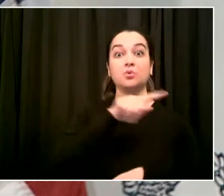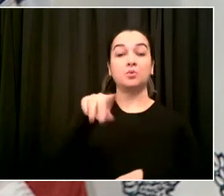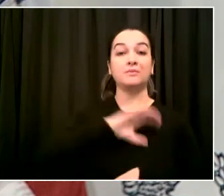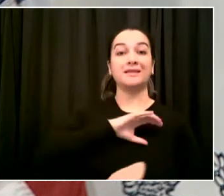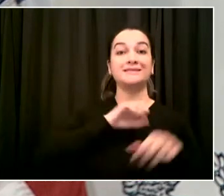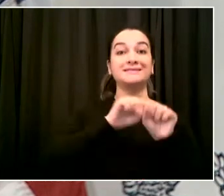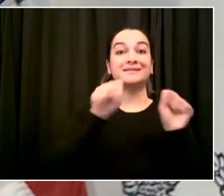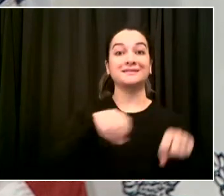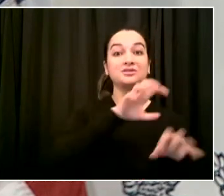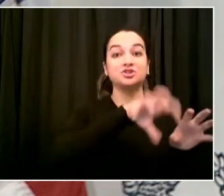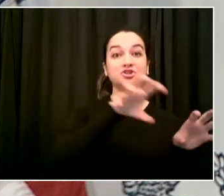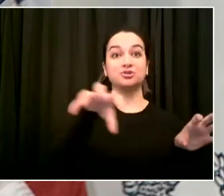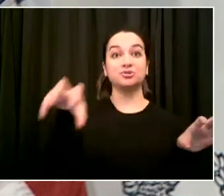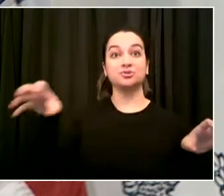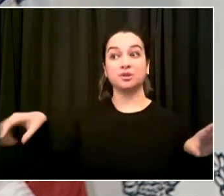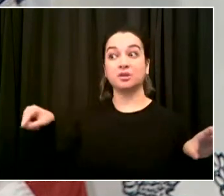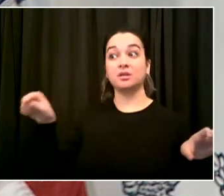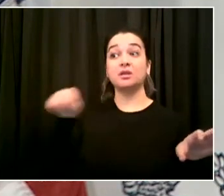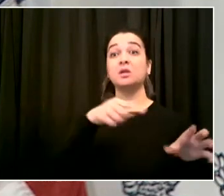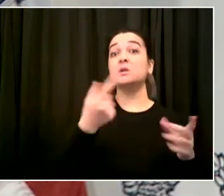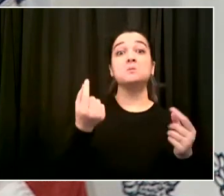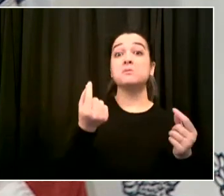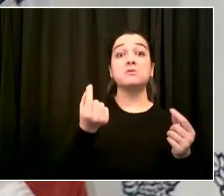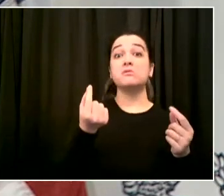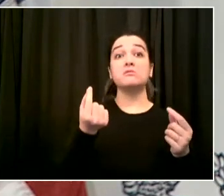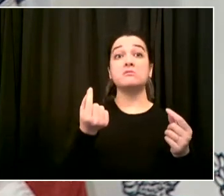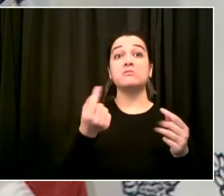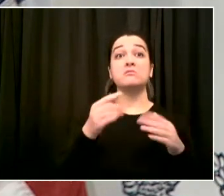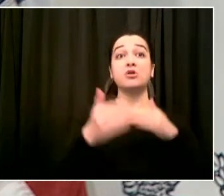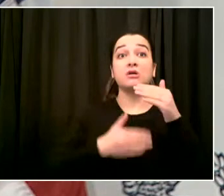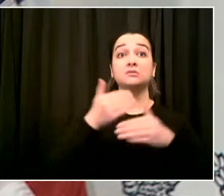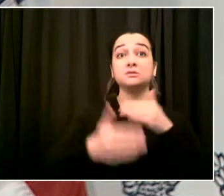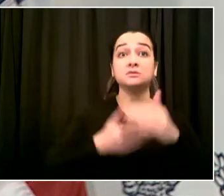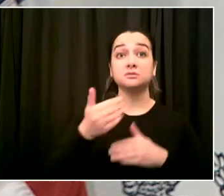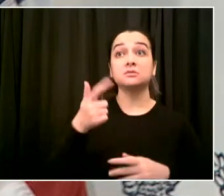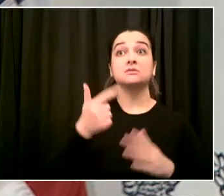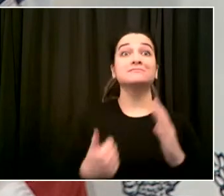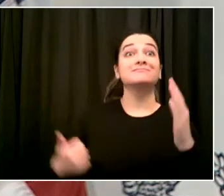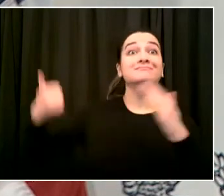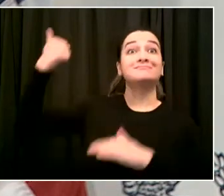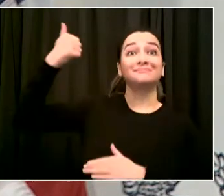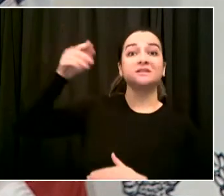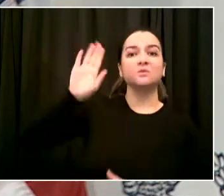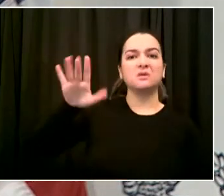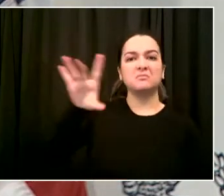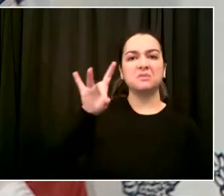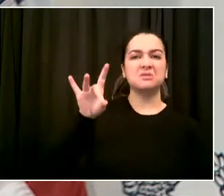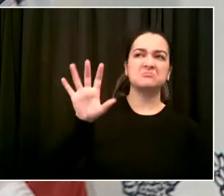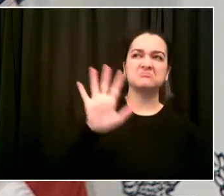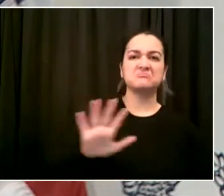SELECTIONS GOING FORWARD IN THE YEE AR20201 2AND FOR THE FUTURE THIS IS HOW IT'S GOING TO HAPPEN. THE COMMISSIONER SENDS BETWEEN